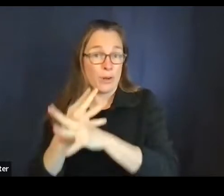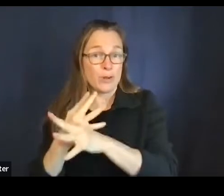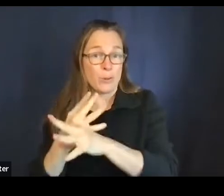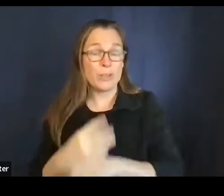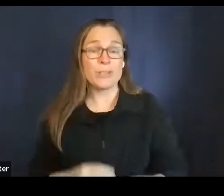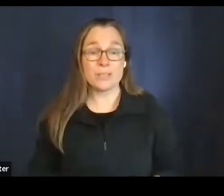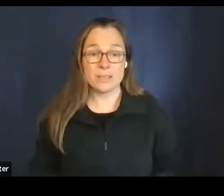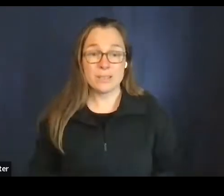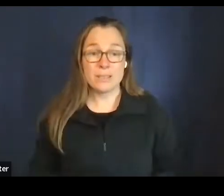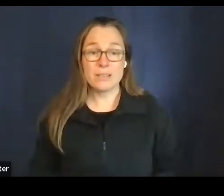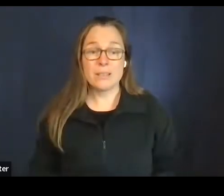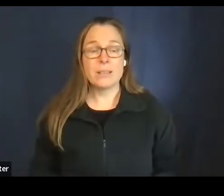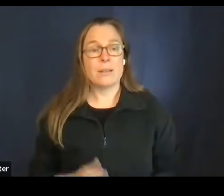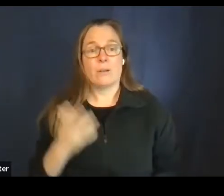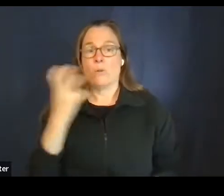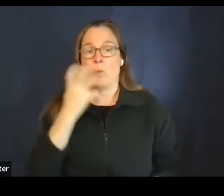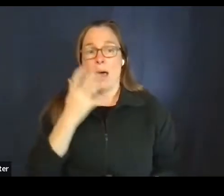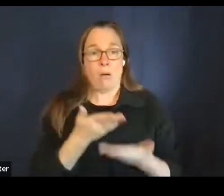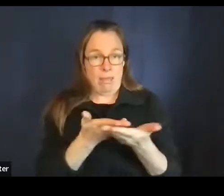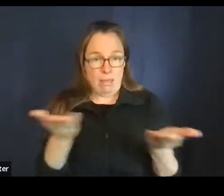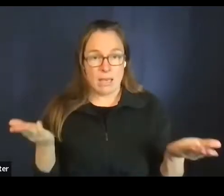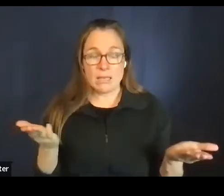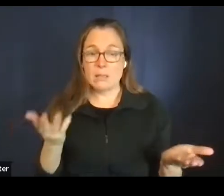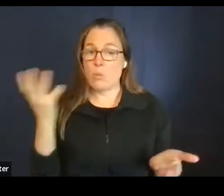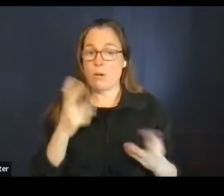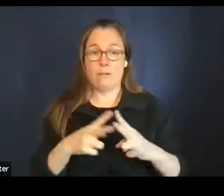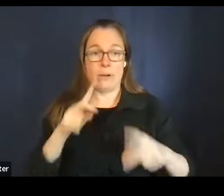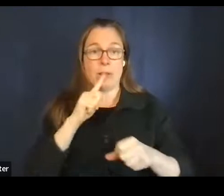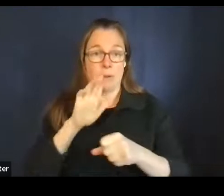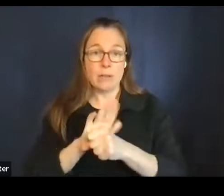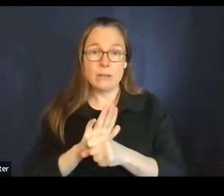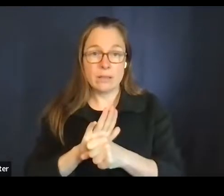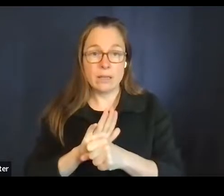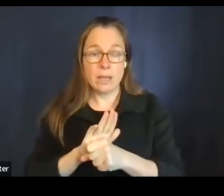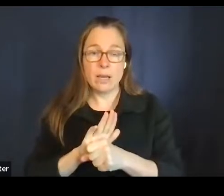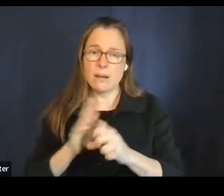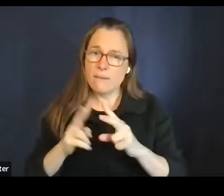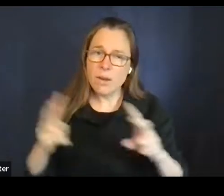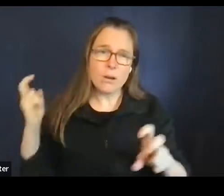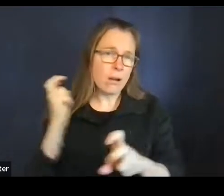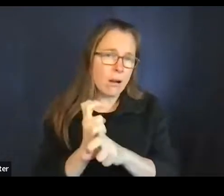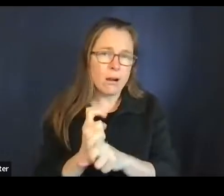This is a very impressive group of dedicated and hardworking volunteers, and it's been a pleasure